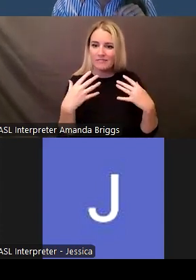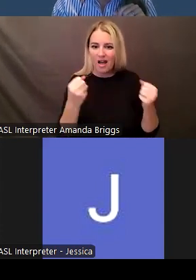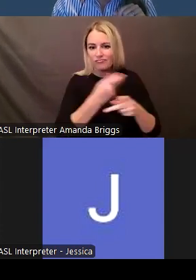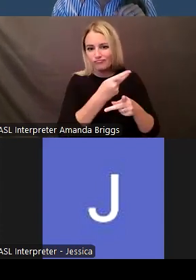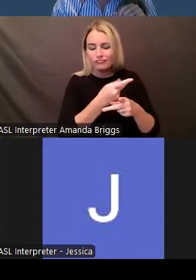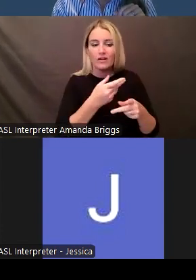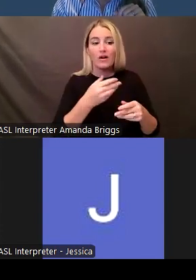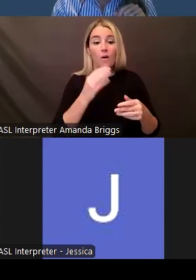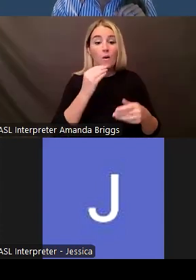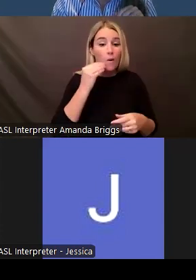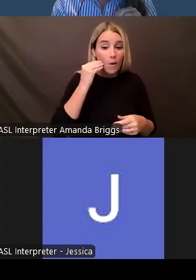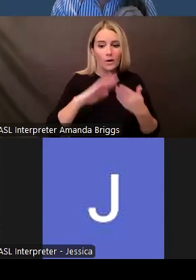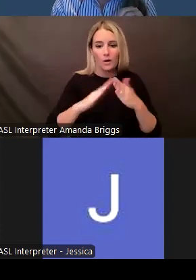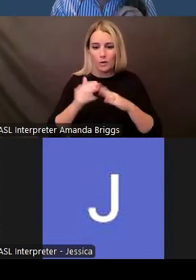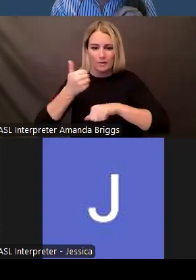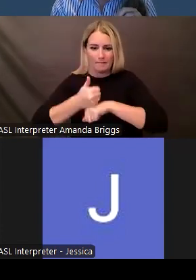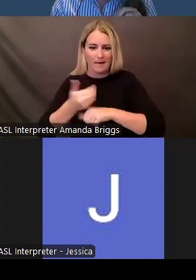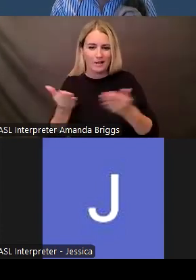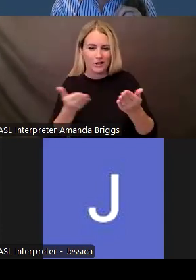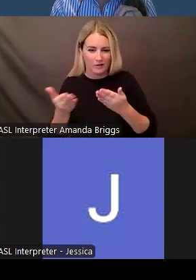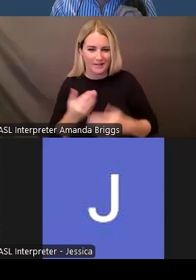and community based services.